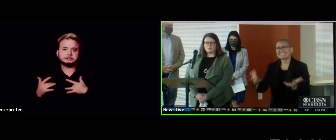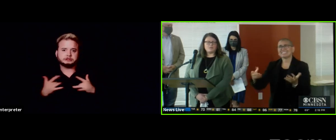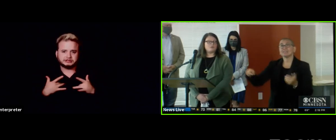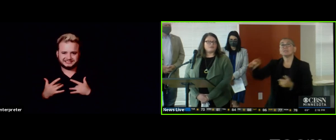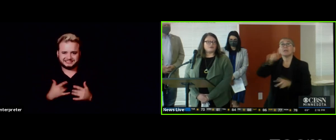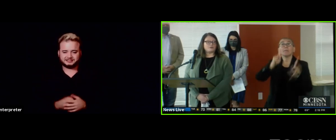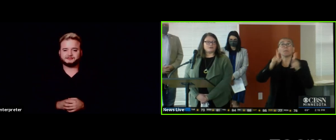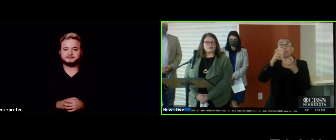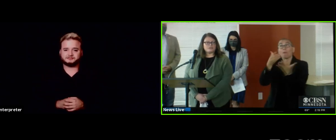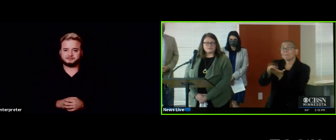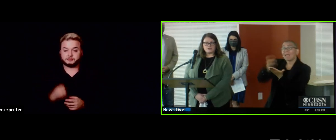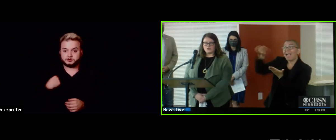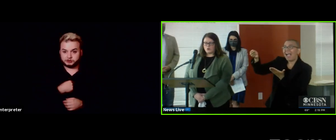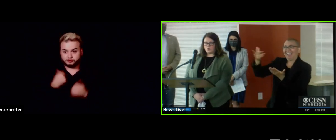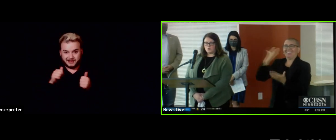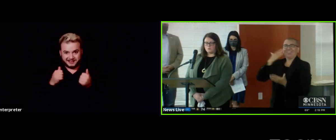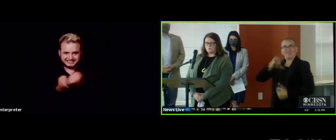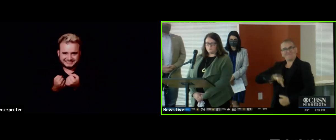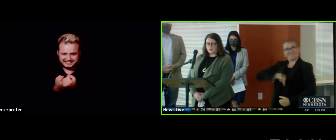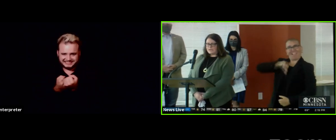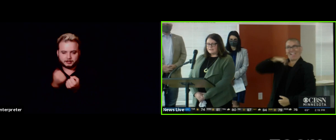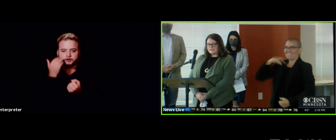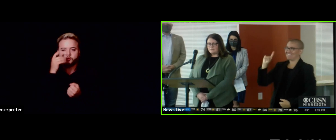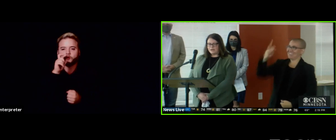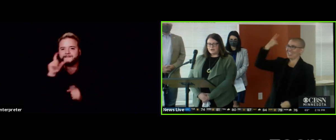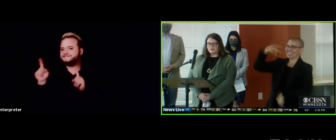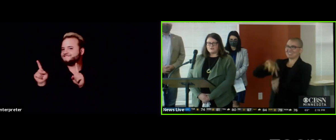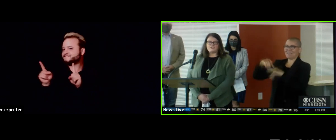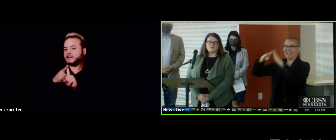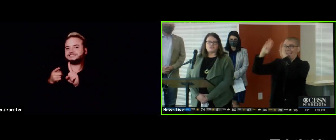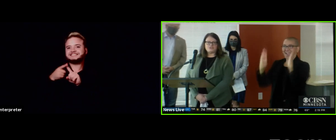we’re working with, our new immigrants who are breaking down barriers to achieve their